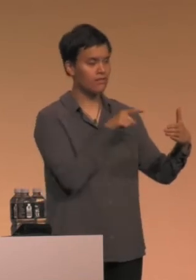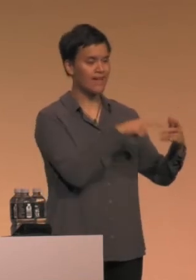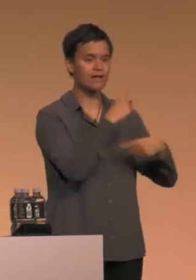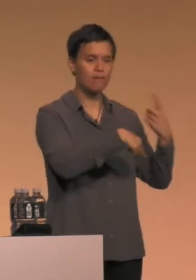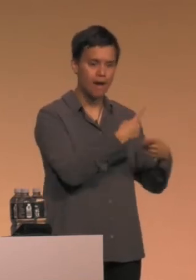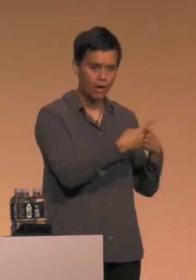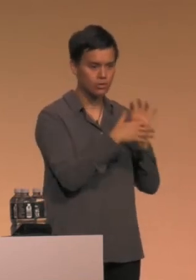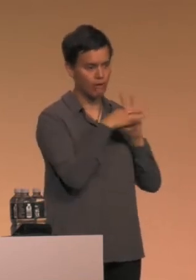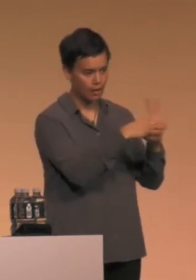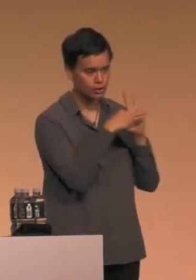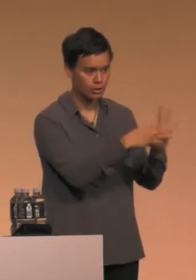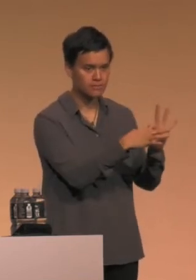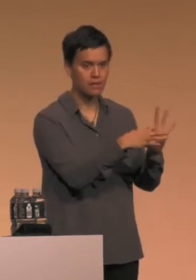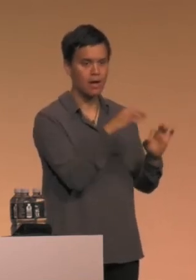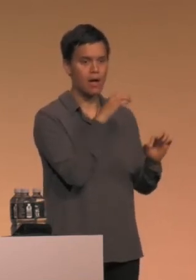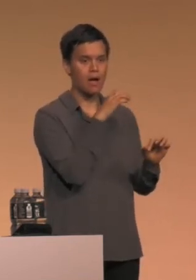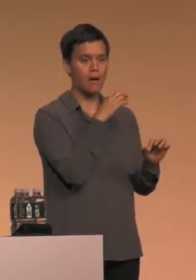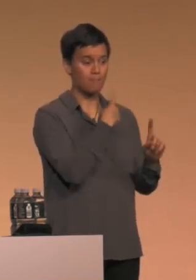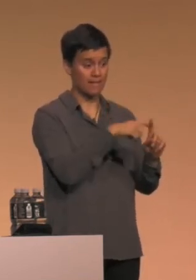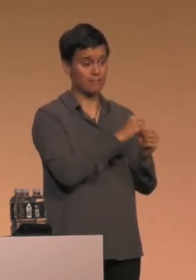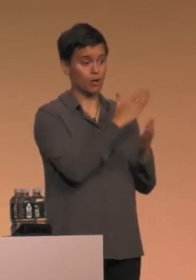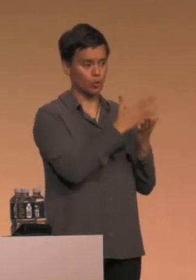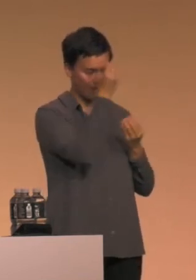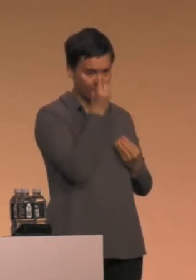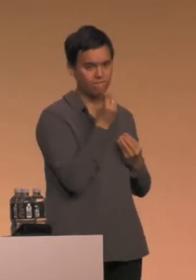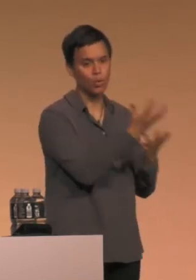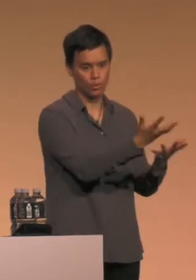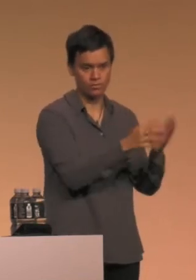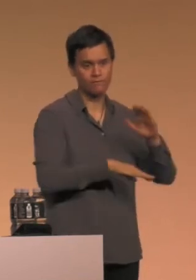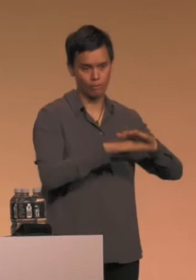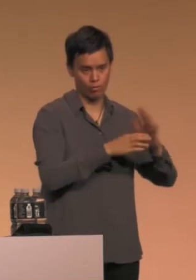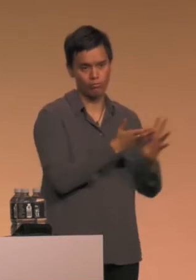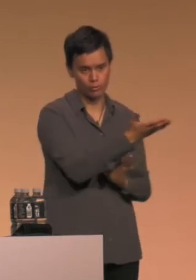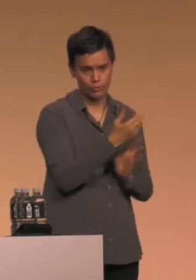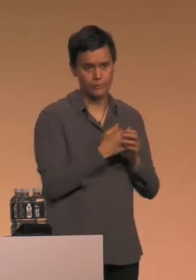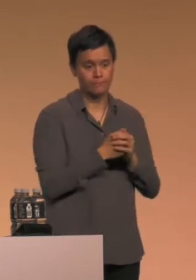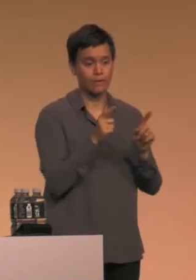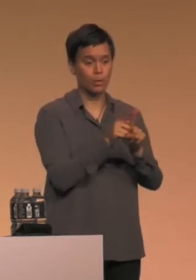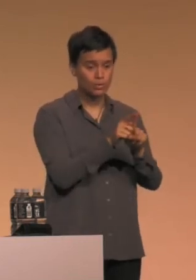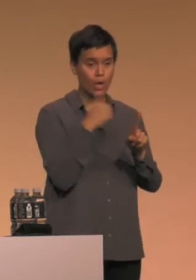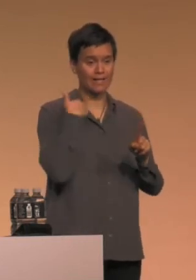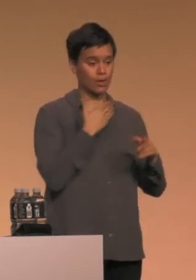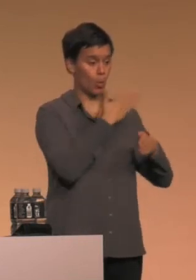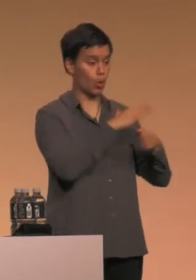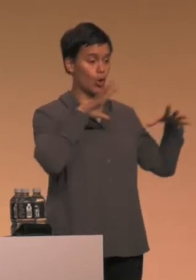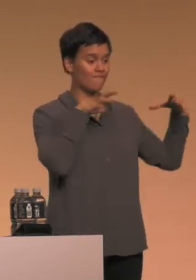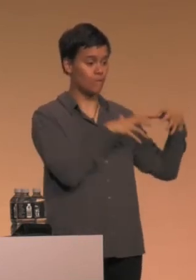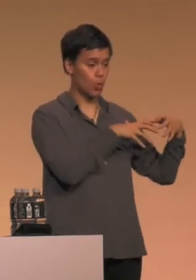and must inform all approaches to care. We need to realize a demographic workforce, which reflects our population.